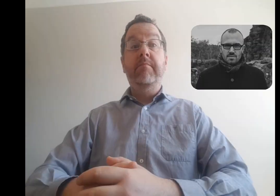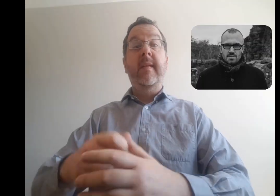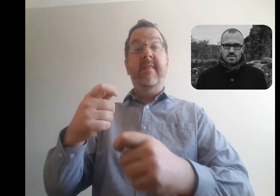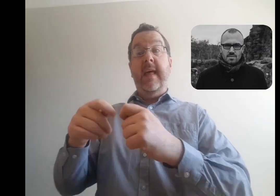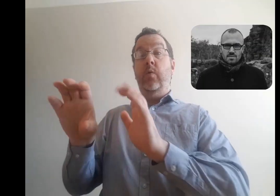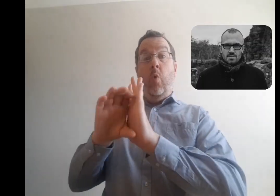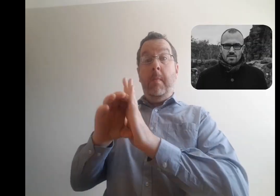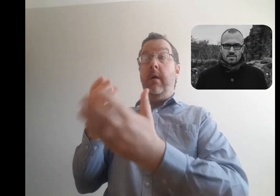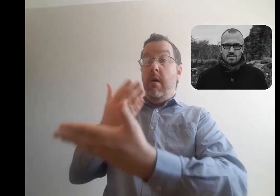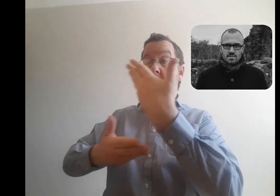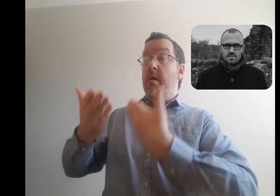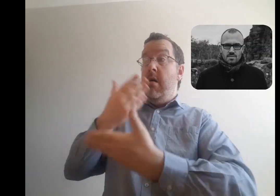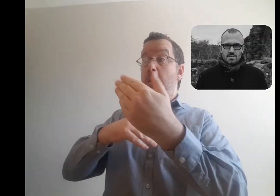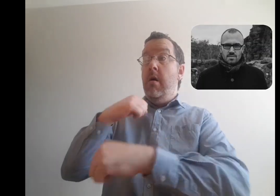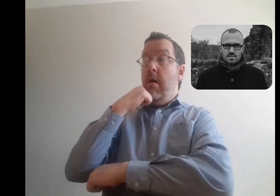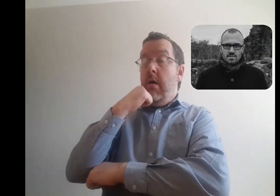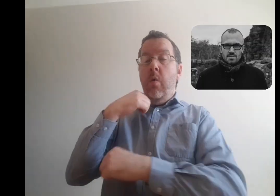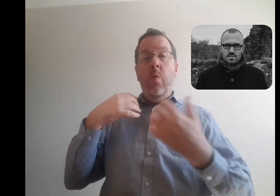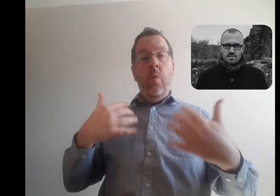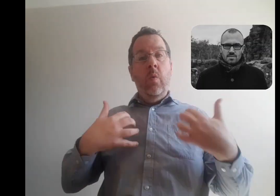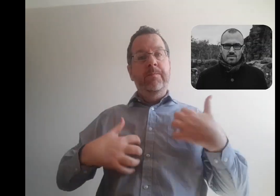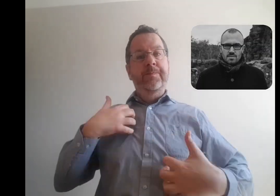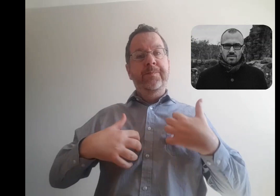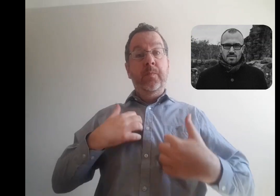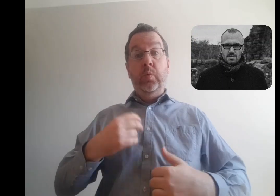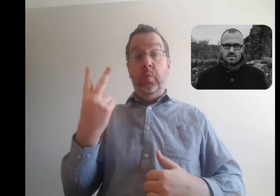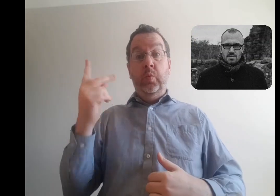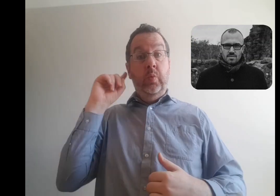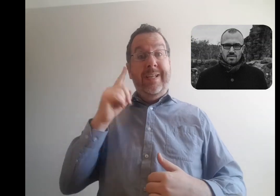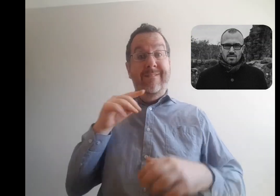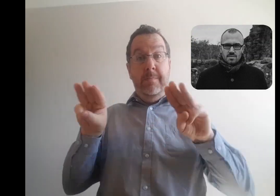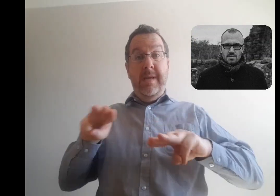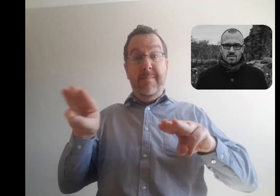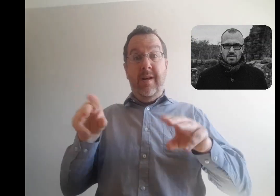Cormac went on to paint a vivid picture of two deaf people